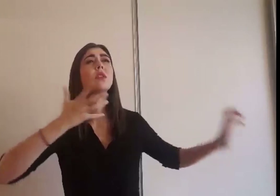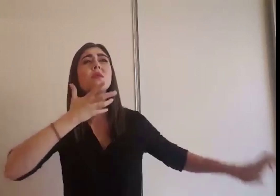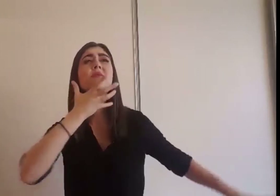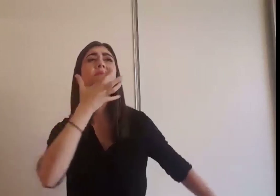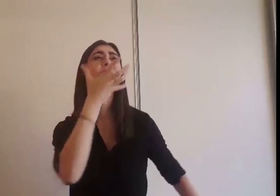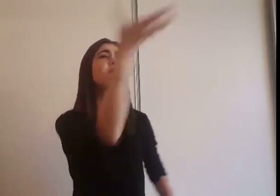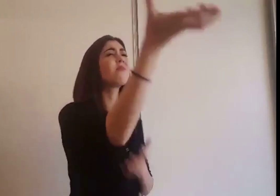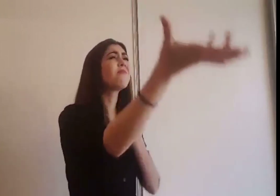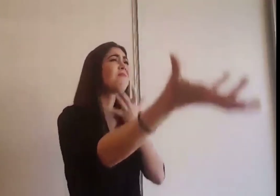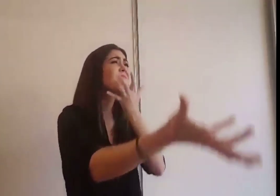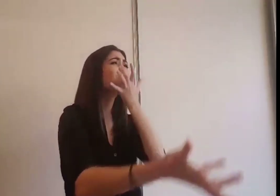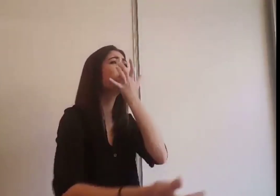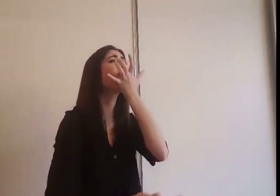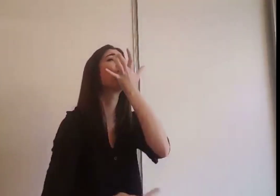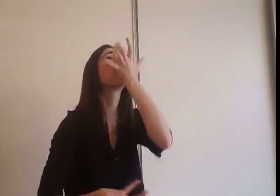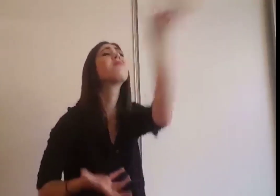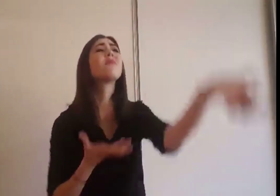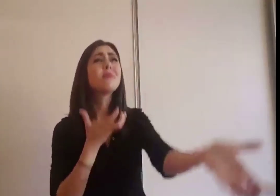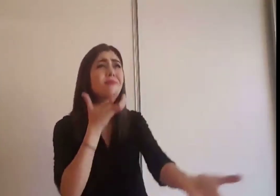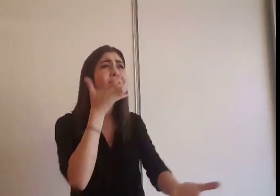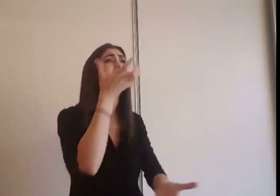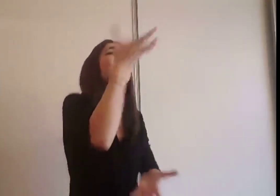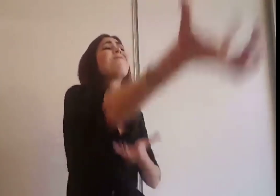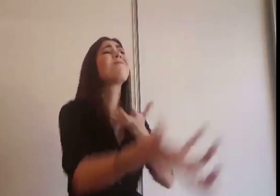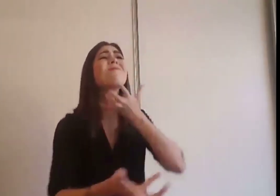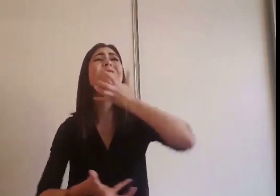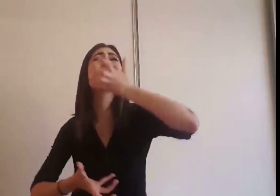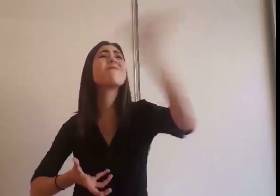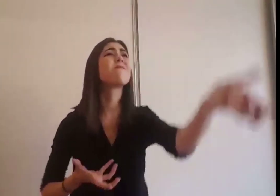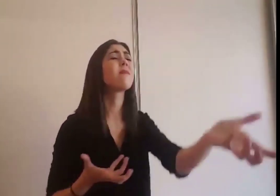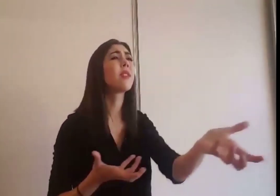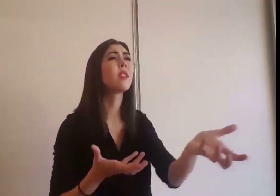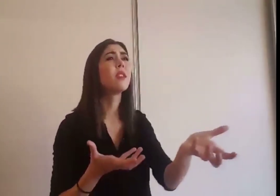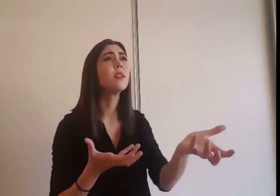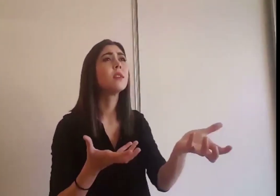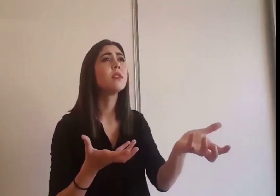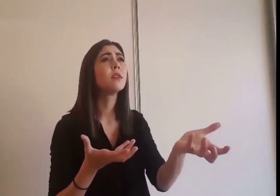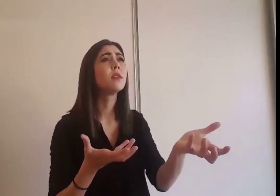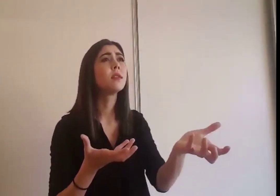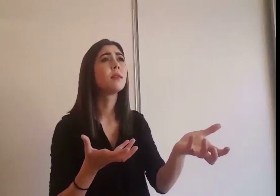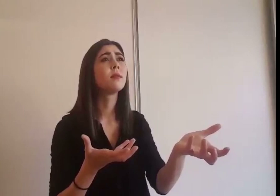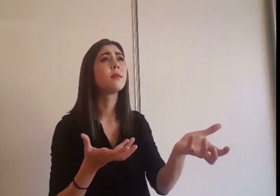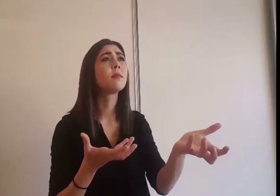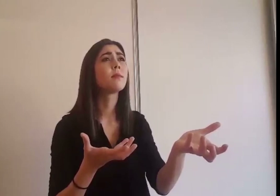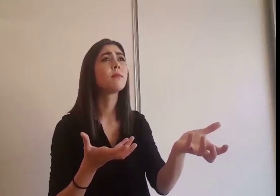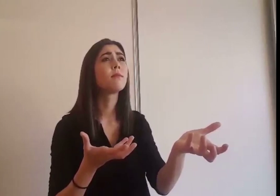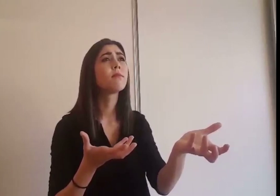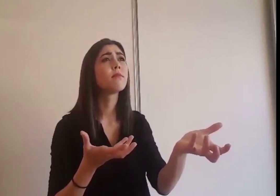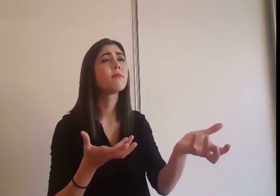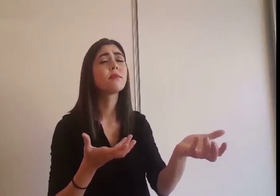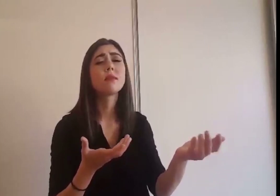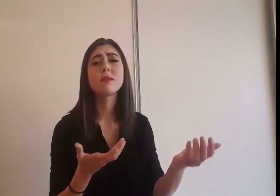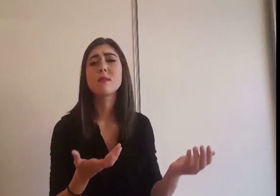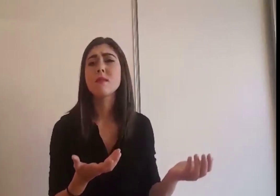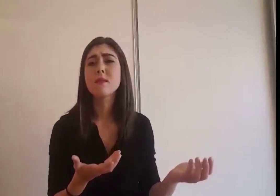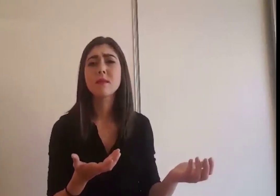to scream.